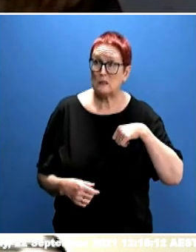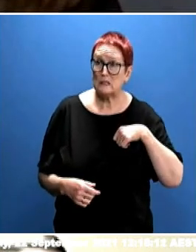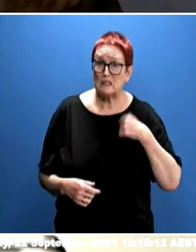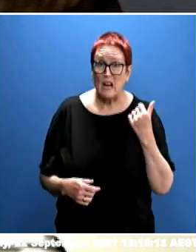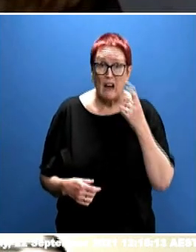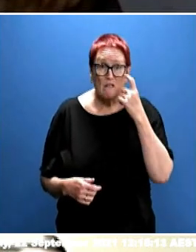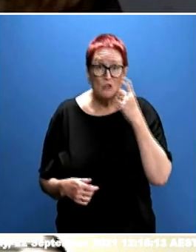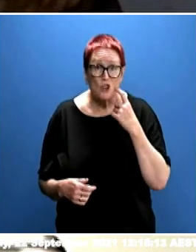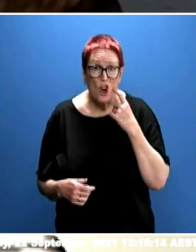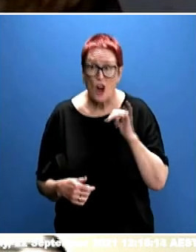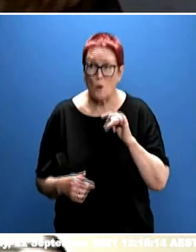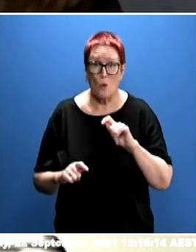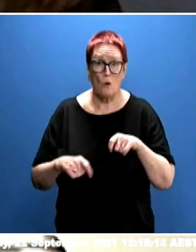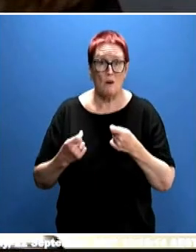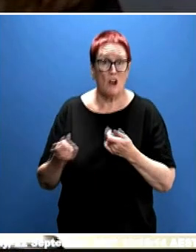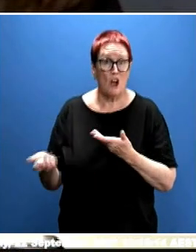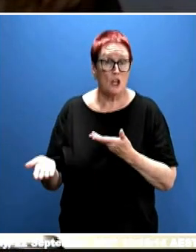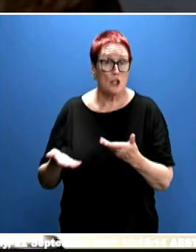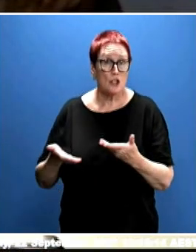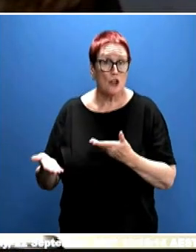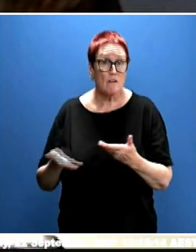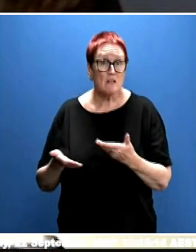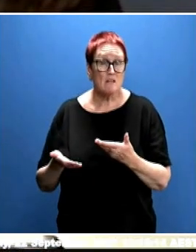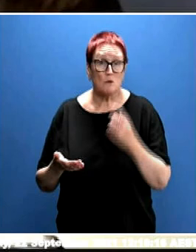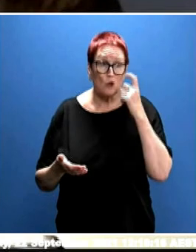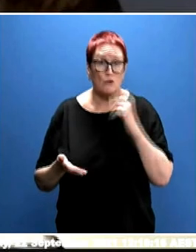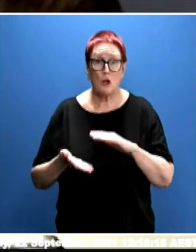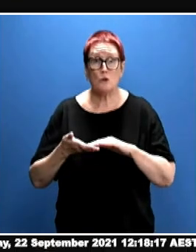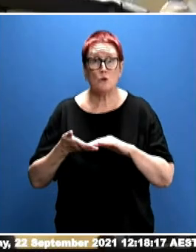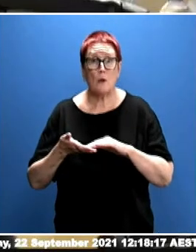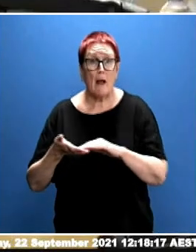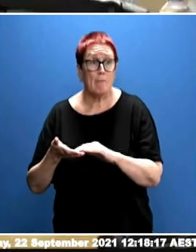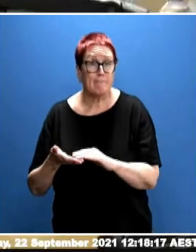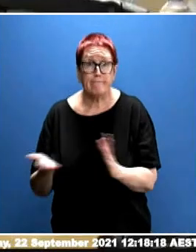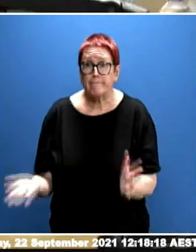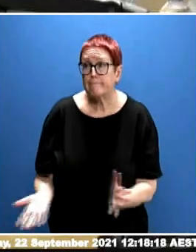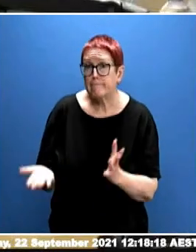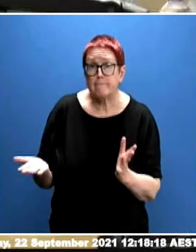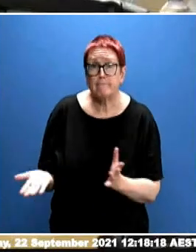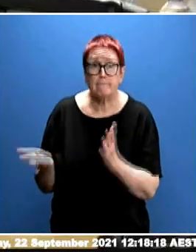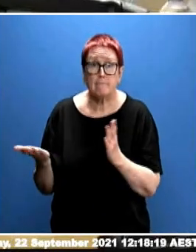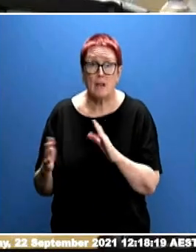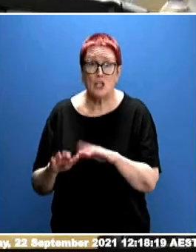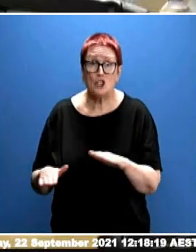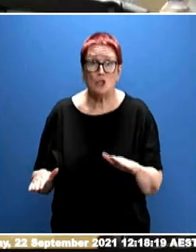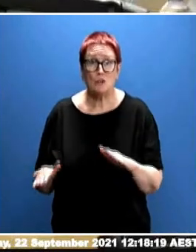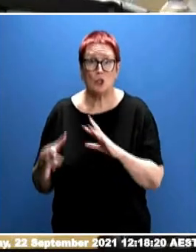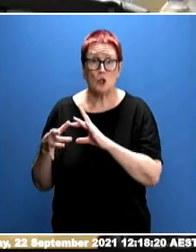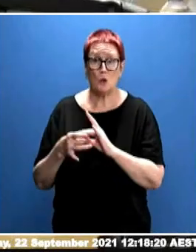and supports provided to promote or to enable the connection with culture